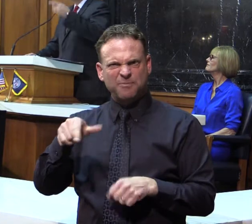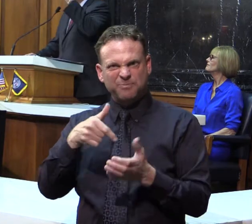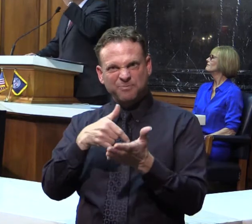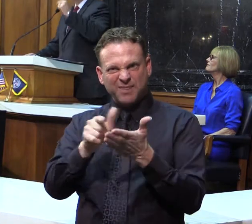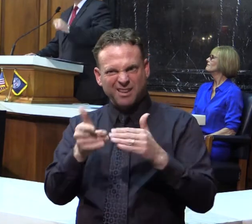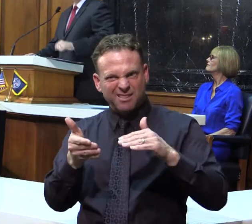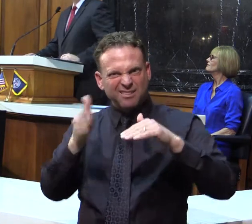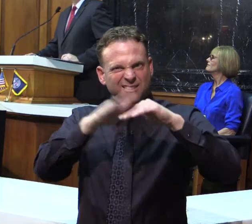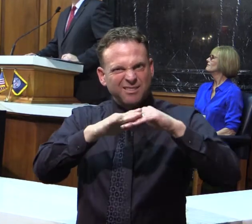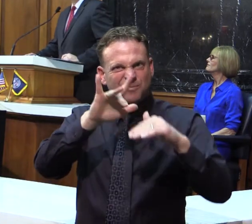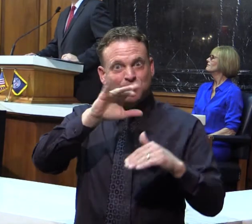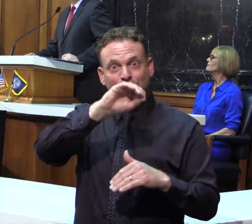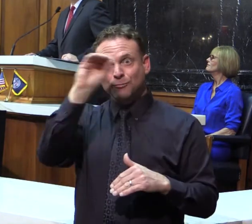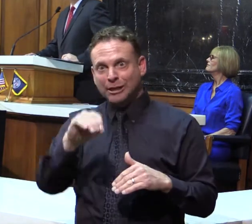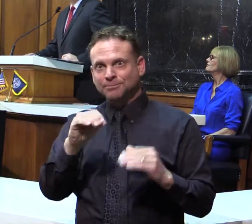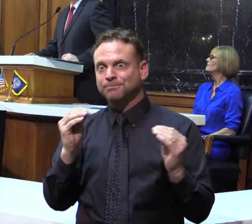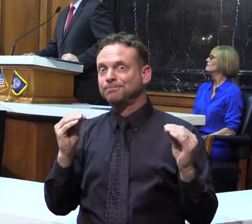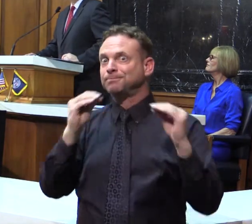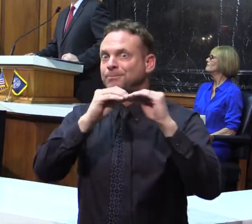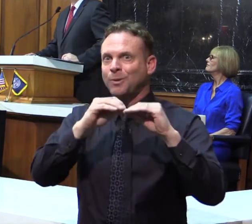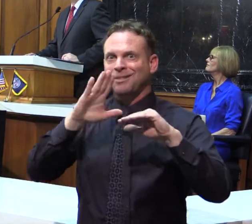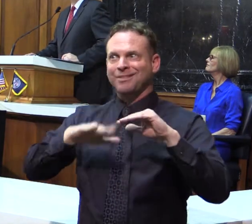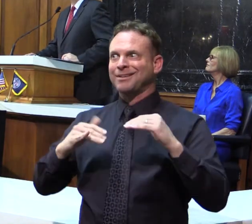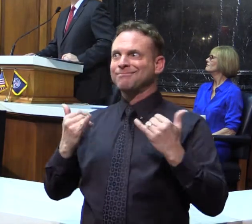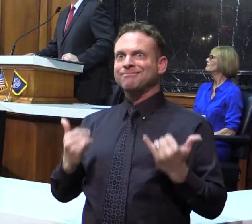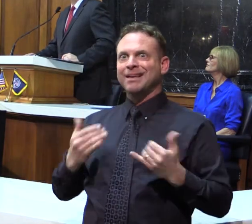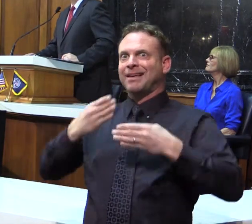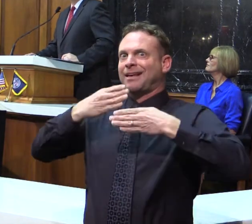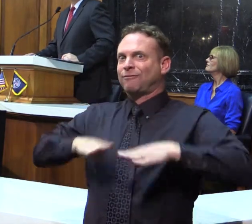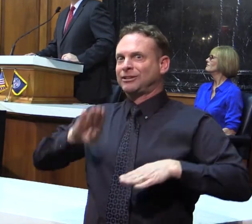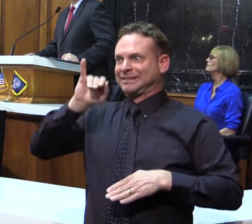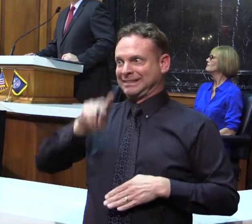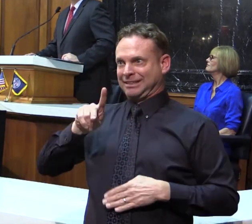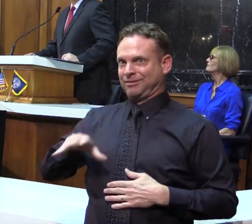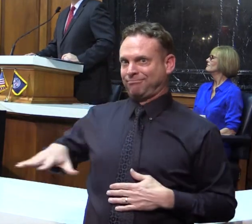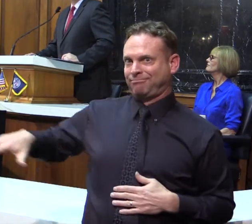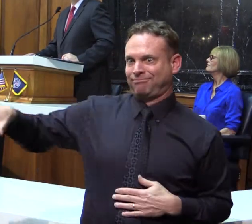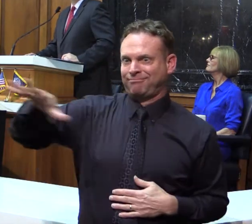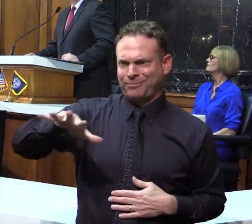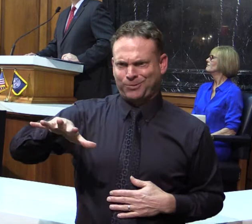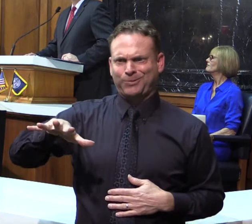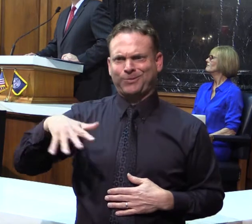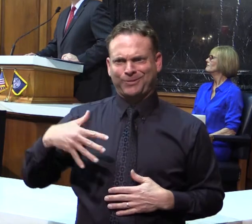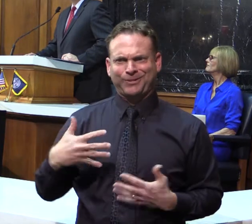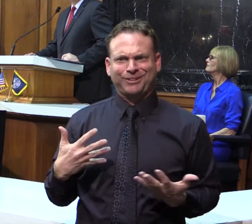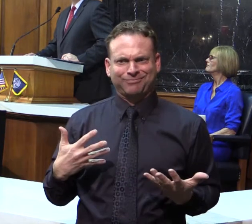So I’ve challenged Secretary Jim Schellinger and President Elaine Bedel... and the other